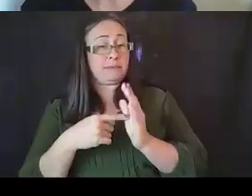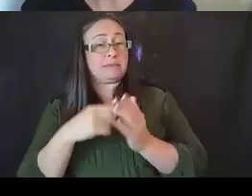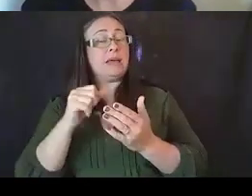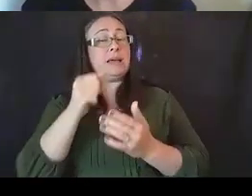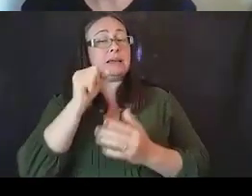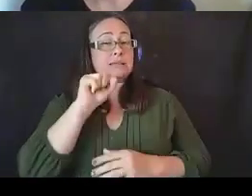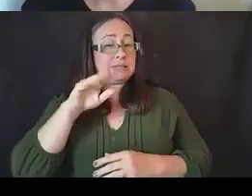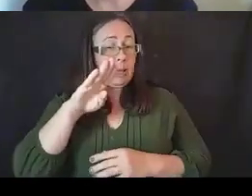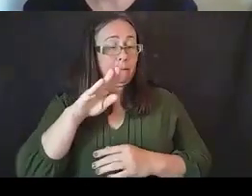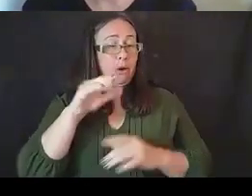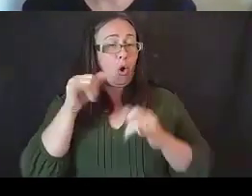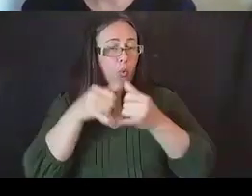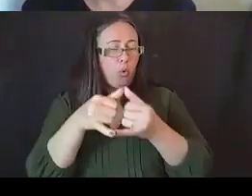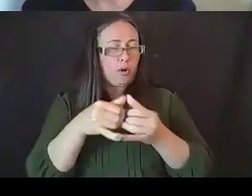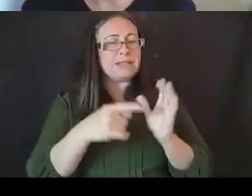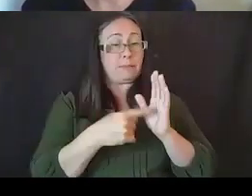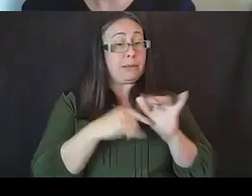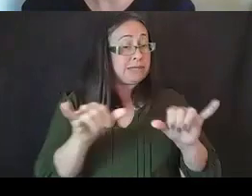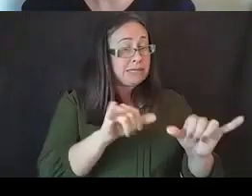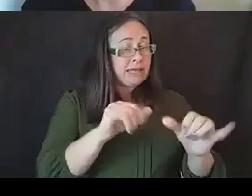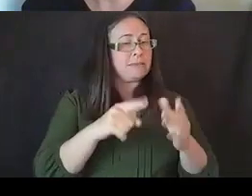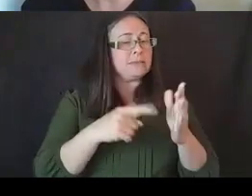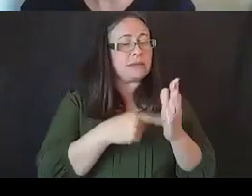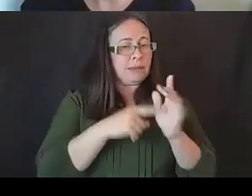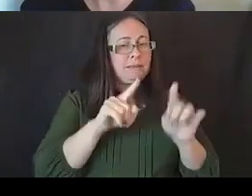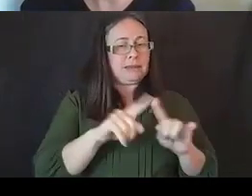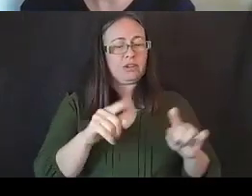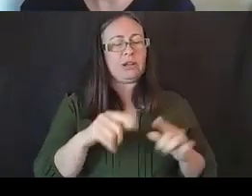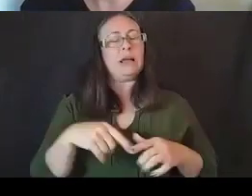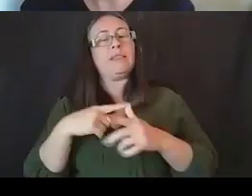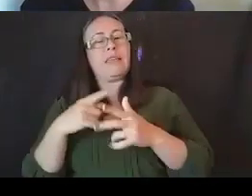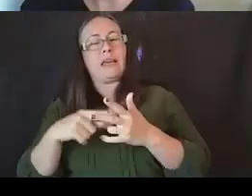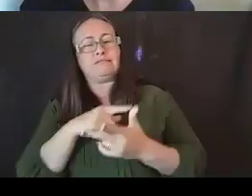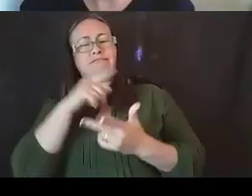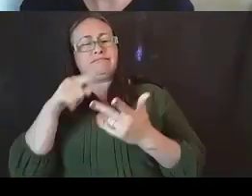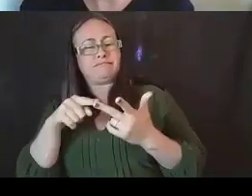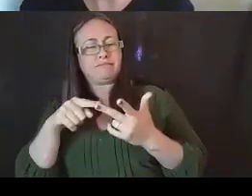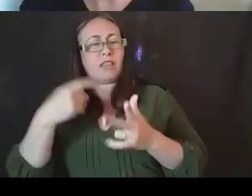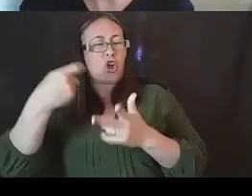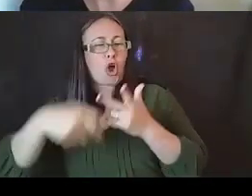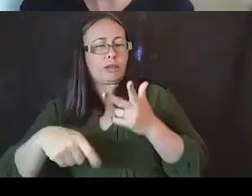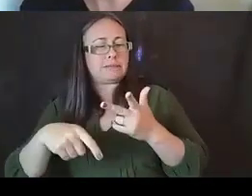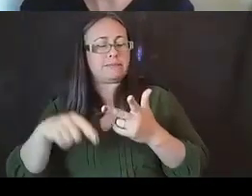and then really a third question about the costs. I would say the costs, if the costs don't match up